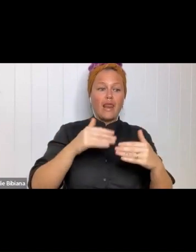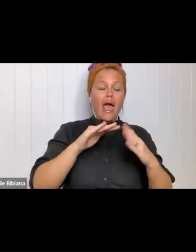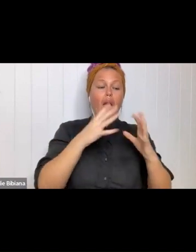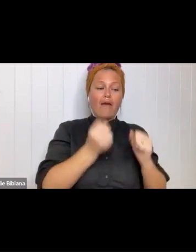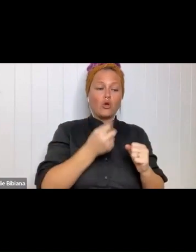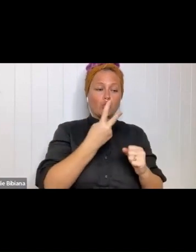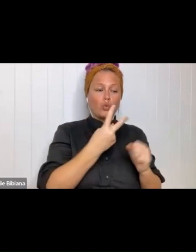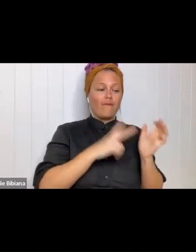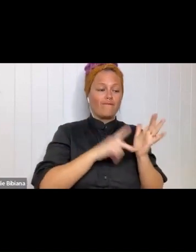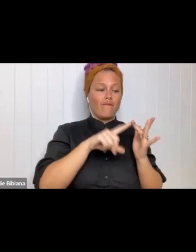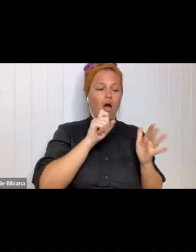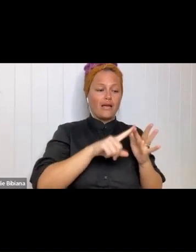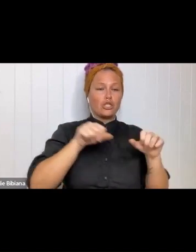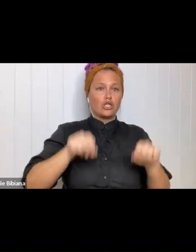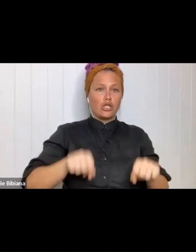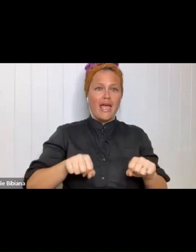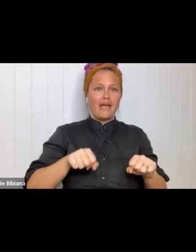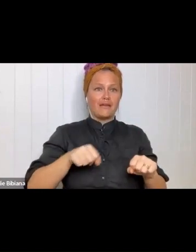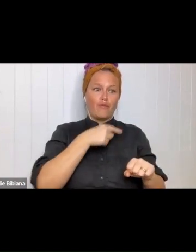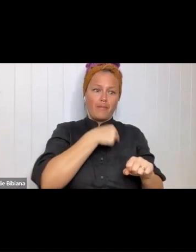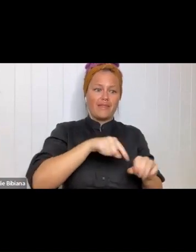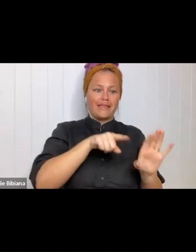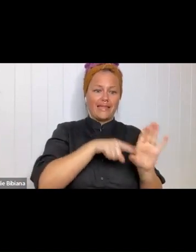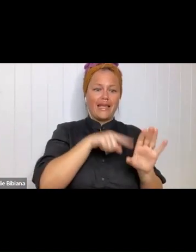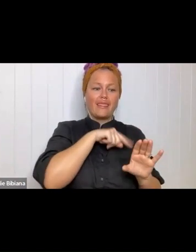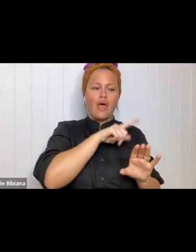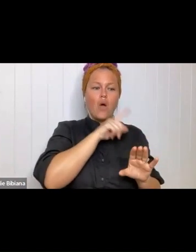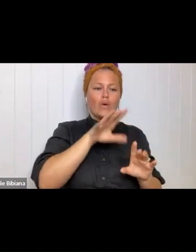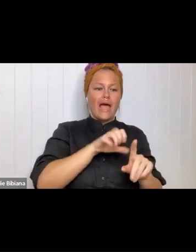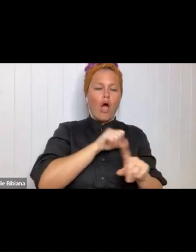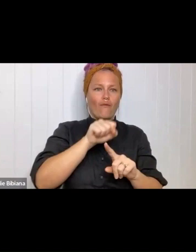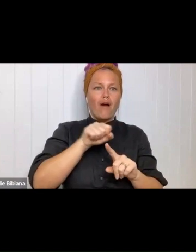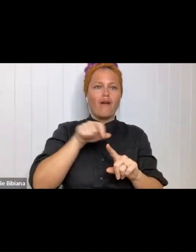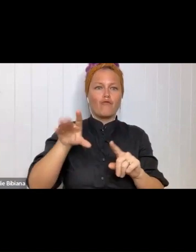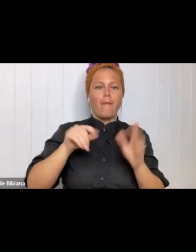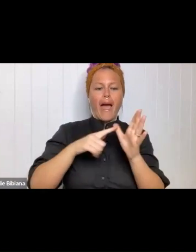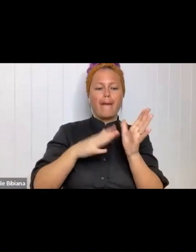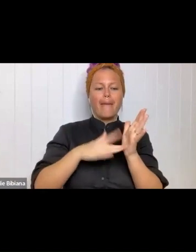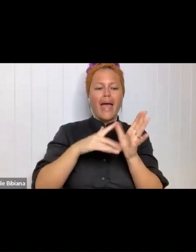year, who will take over from Amanda towards the end of this